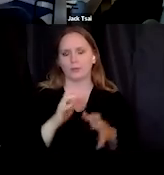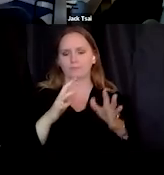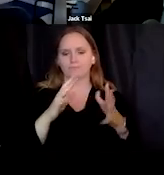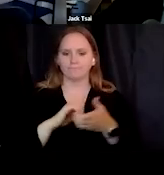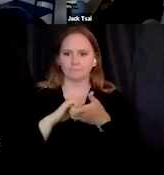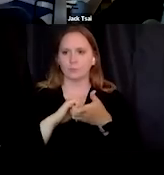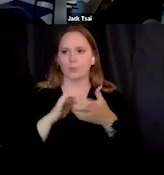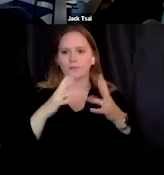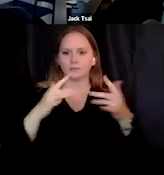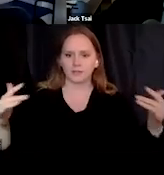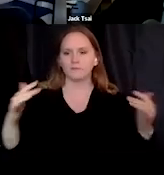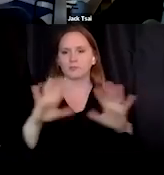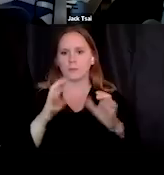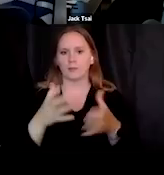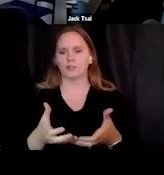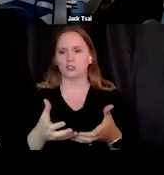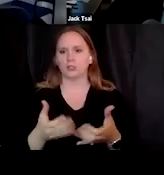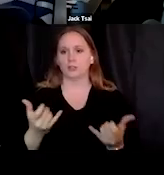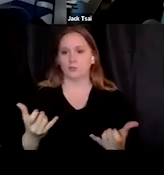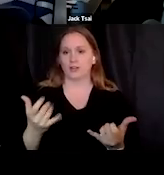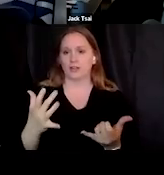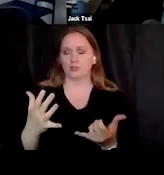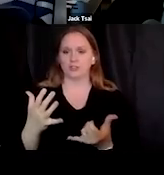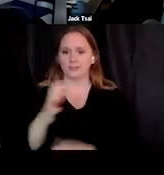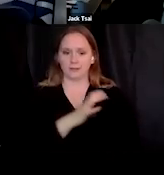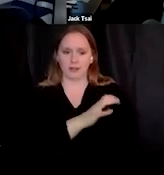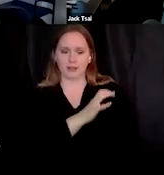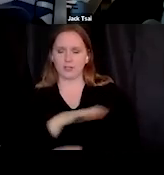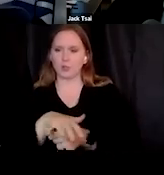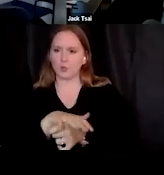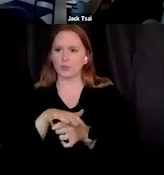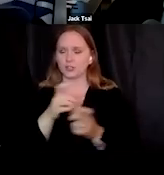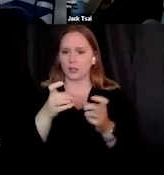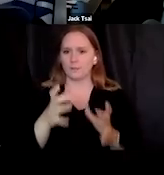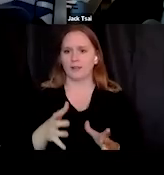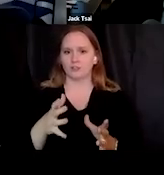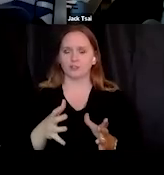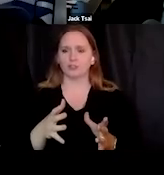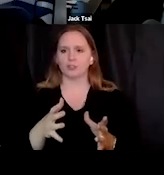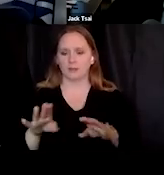Her current role is clinical regional manager in primary care, behavioral health integration and program lead